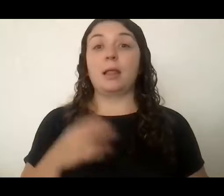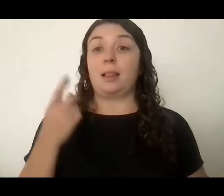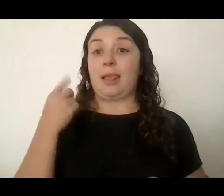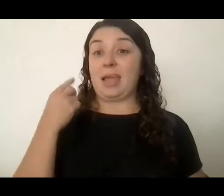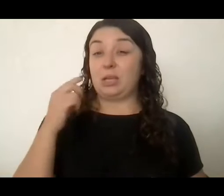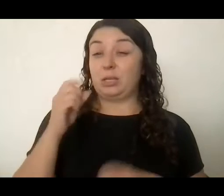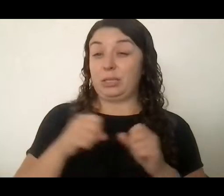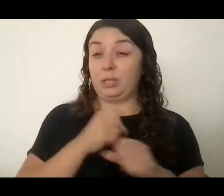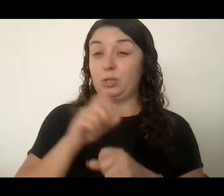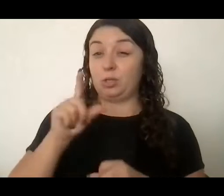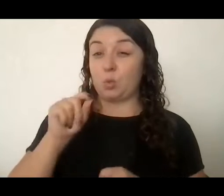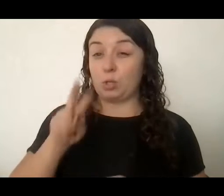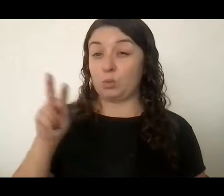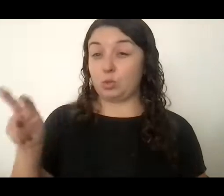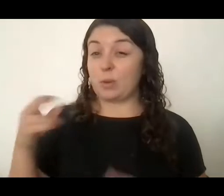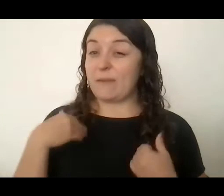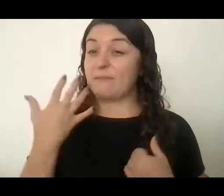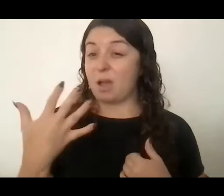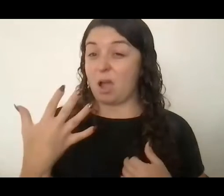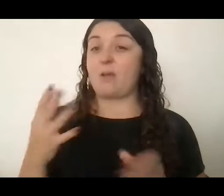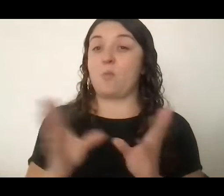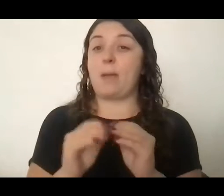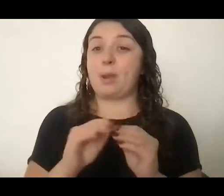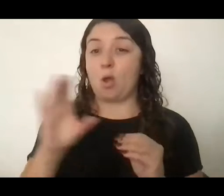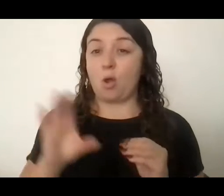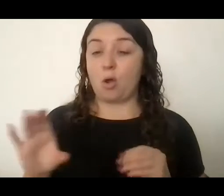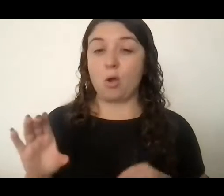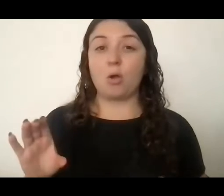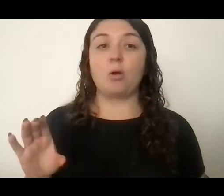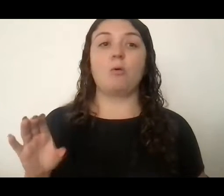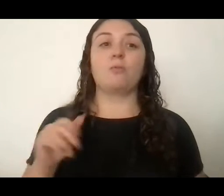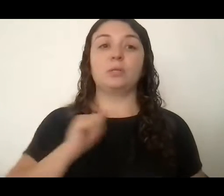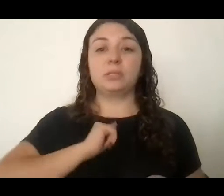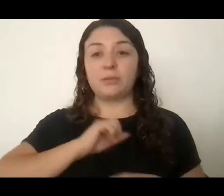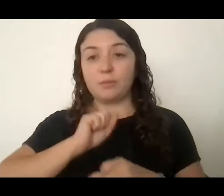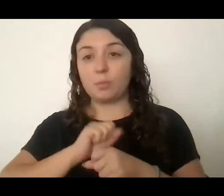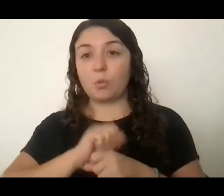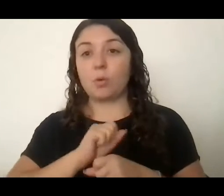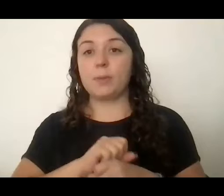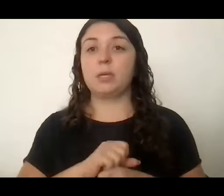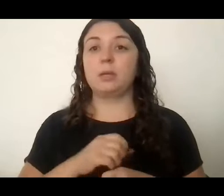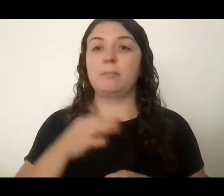up doing five webinars related to benefits and self employment. The first one was just a real